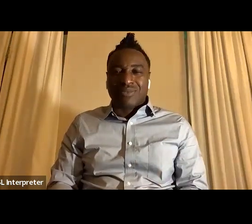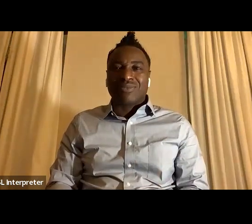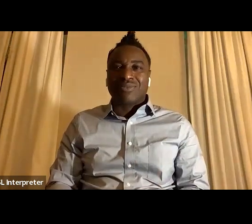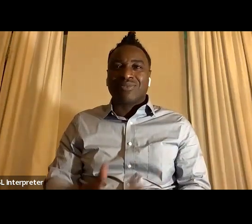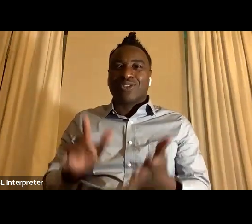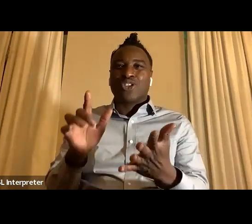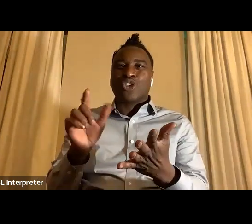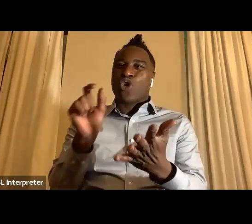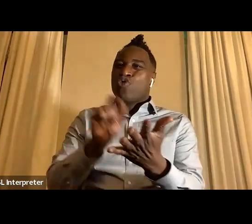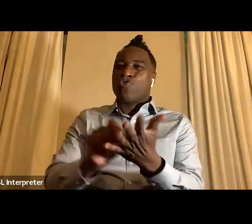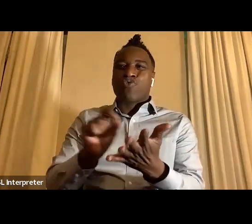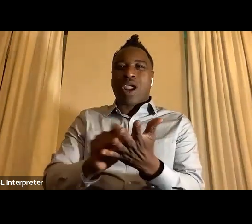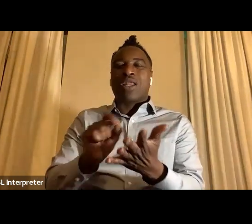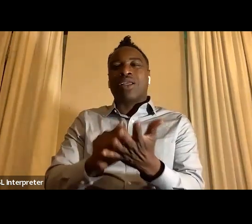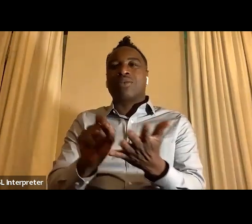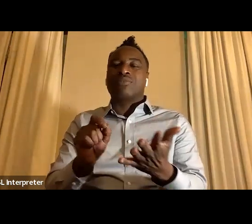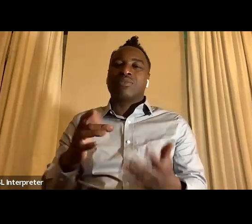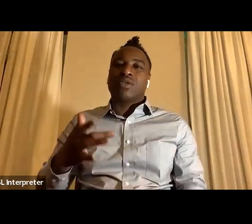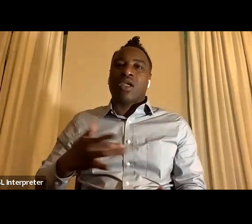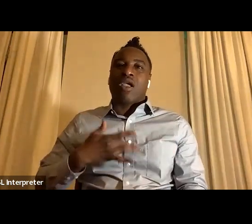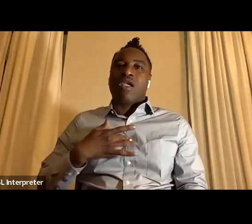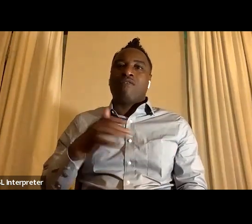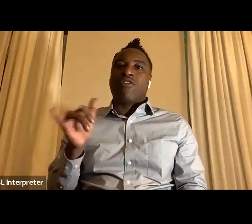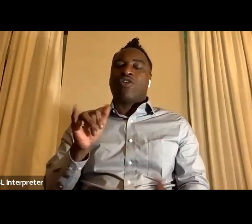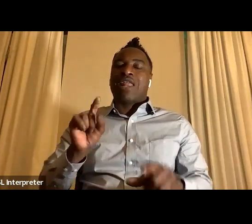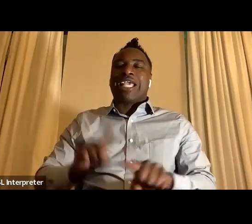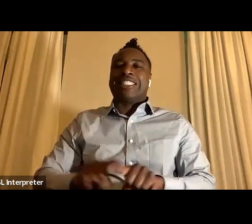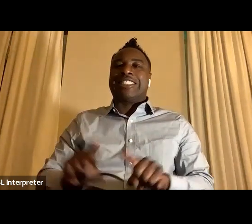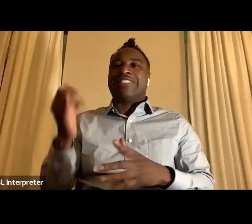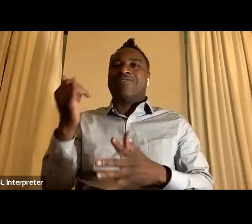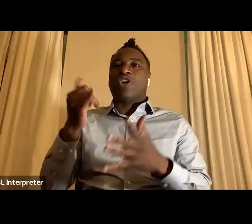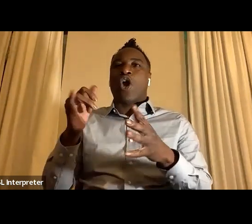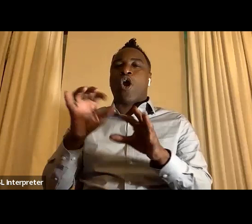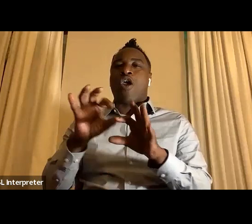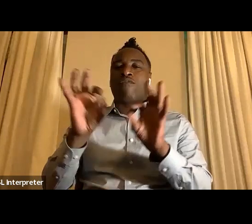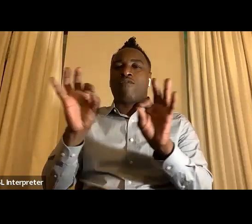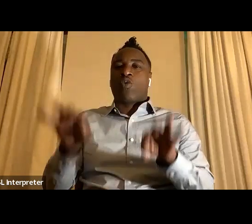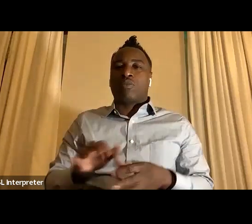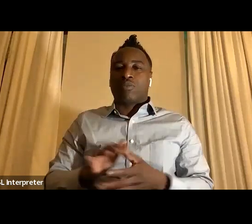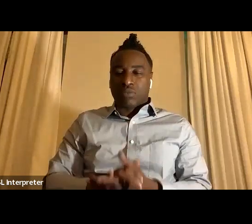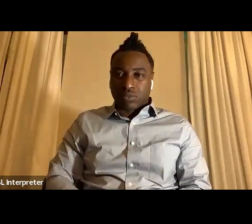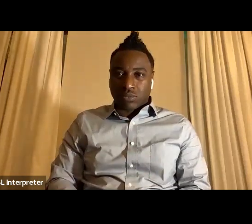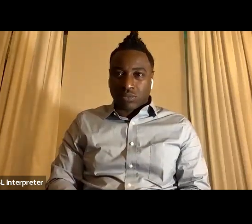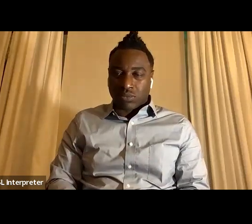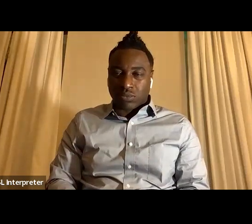like it feels like a whole different farm too, you know? So, um,